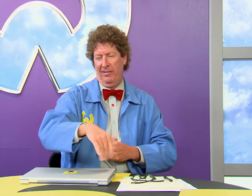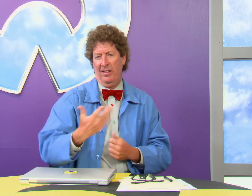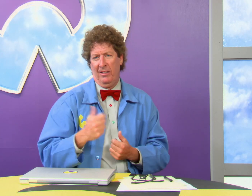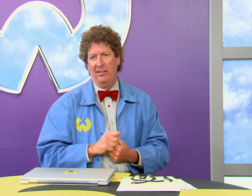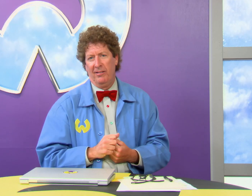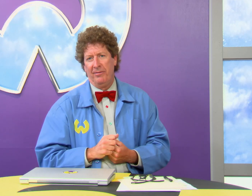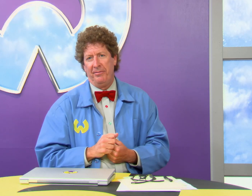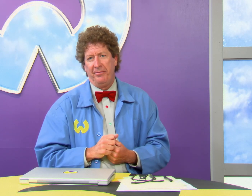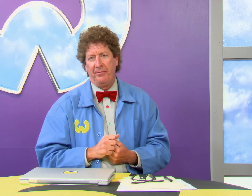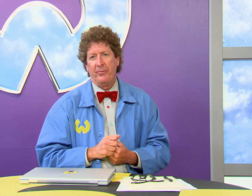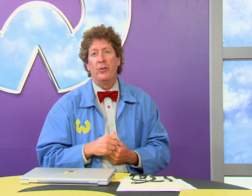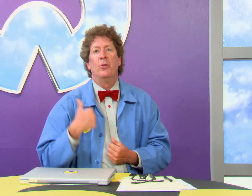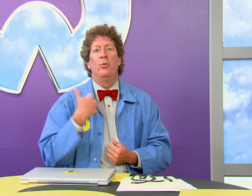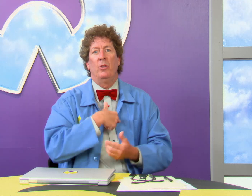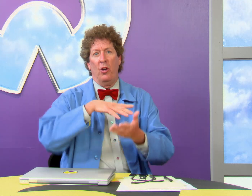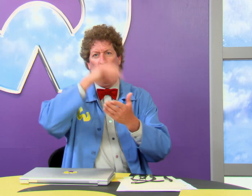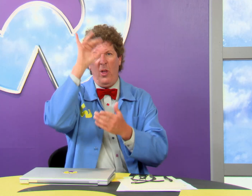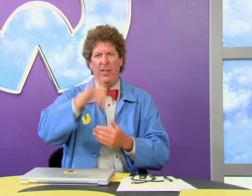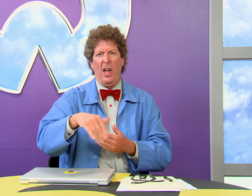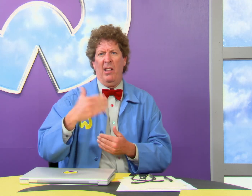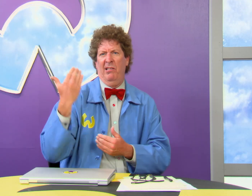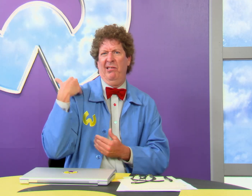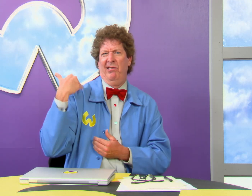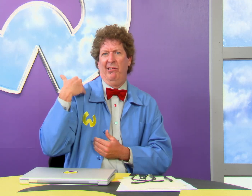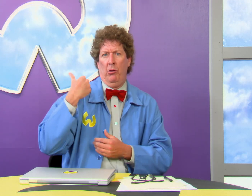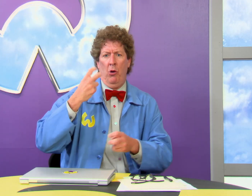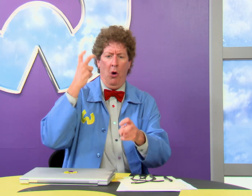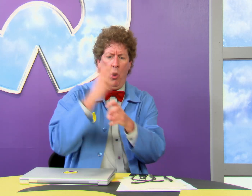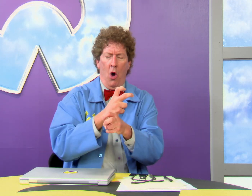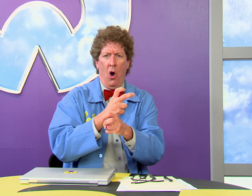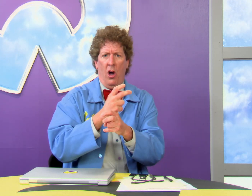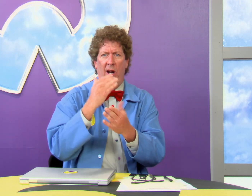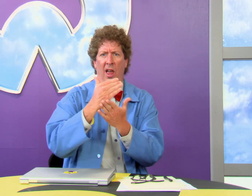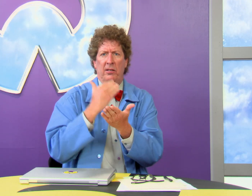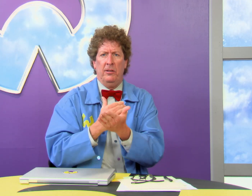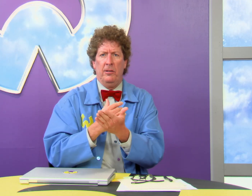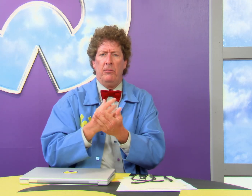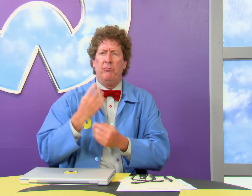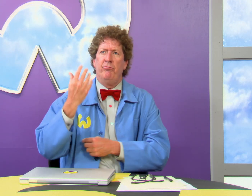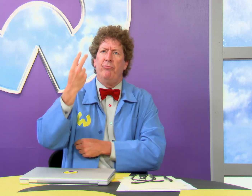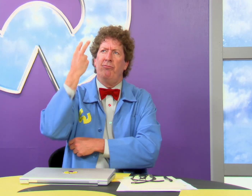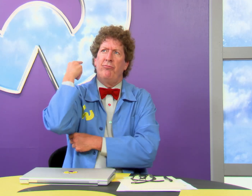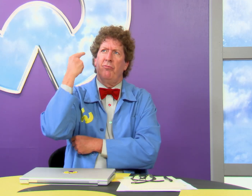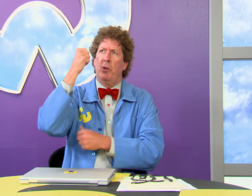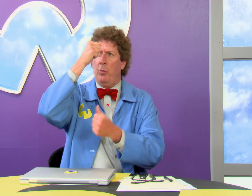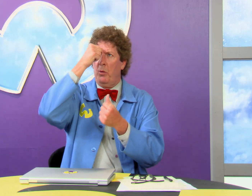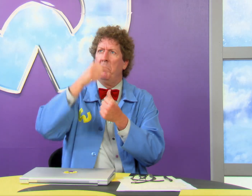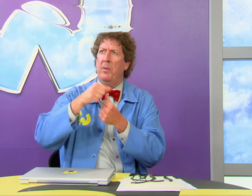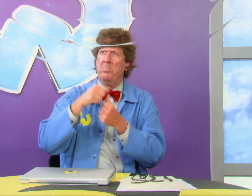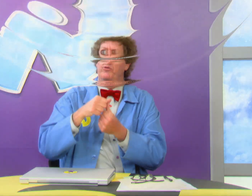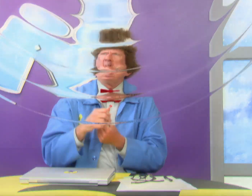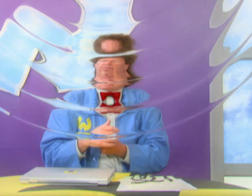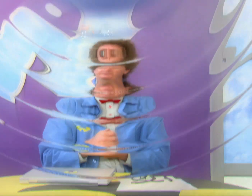THAT'S WHAT IT MEANS. WE LEARNED THAT A FEW DAYS AGO. IT WAS A HARD LESSON. AS I LOOK BACK, I REMEMBER...